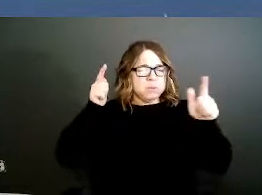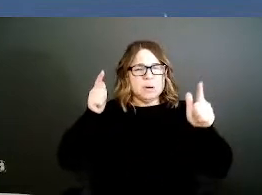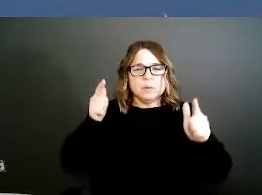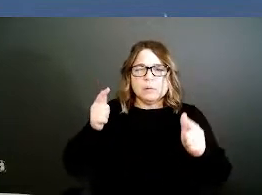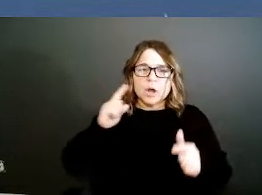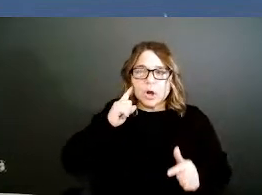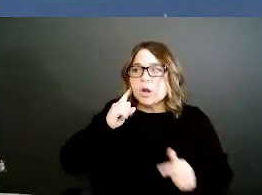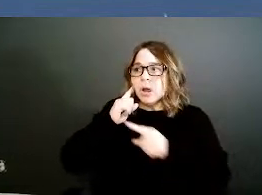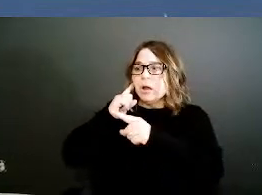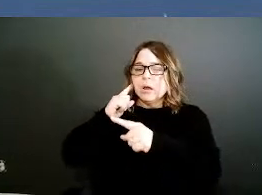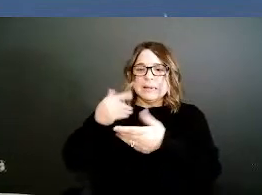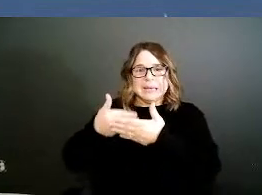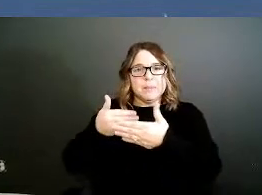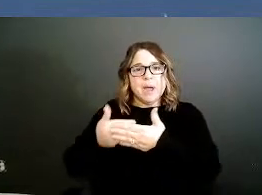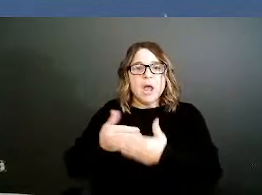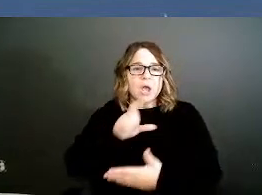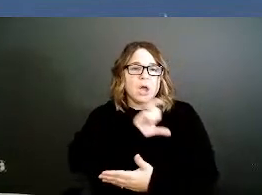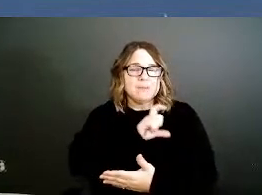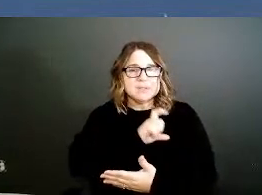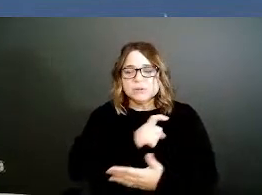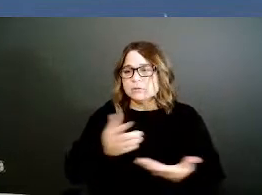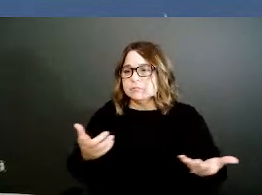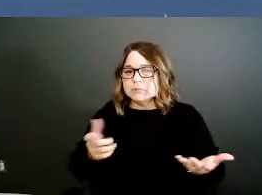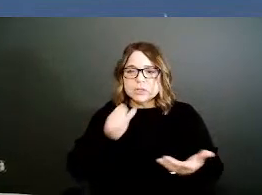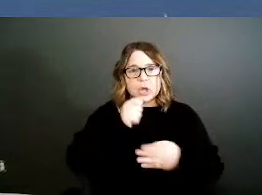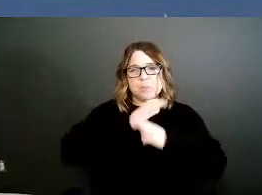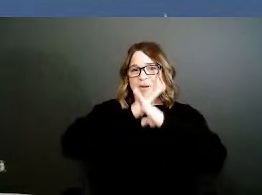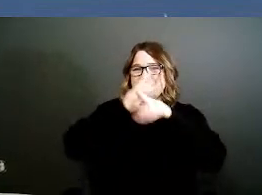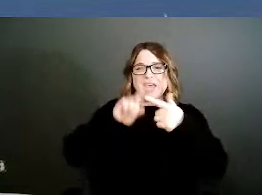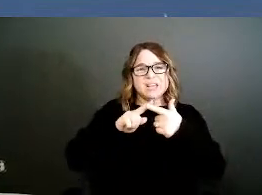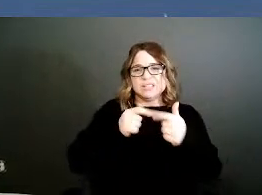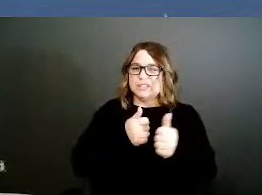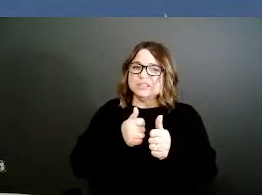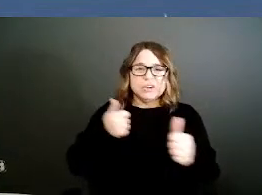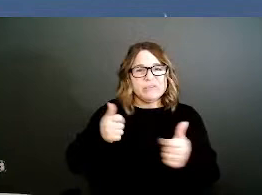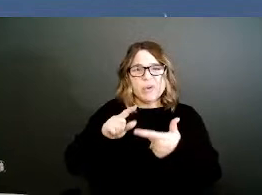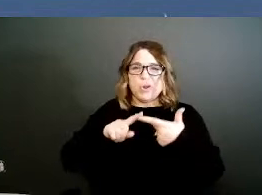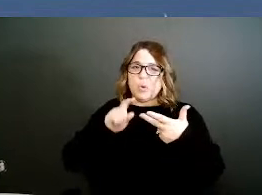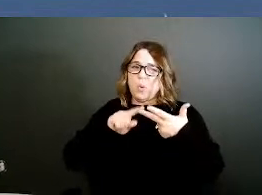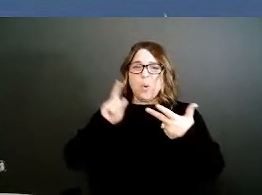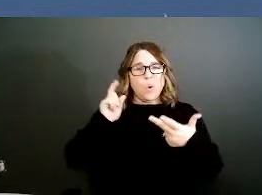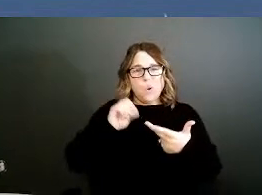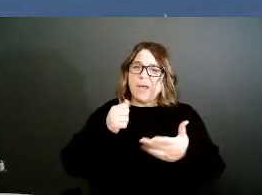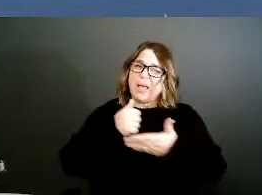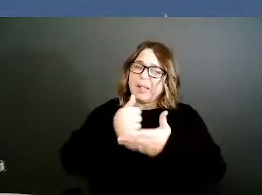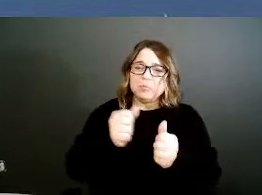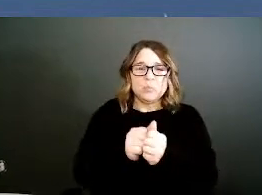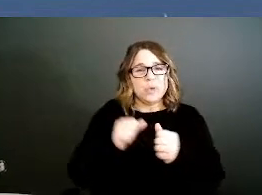POLICE DON'T PREVENT, DETER OR HELP RESOLVE INSTANCES OF HARM. INSTEAD, POLICE FURTHER ADD TO THE AMOUNT OF VIOLENCE WE SUFFER IN MINNEAPOLIS.